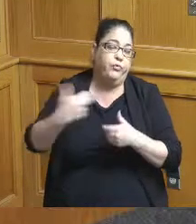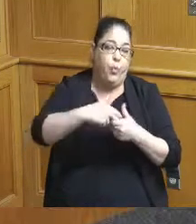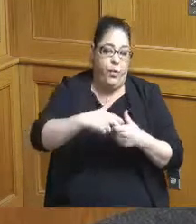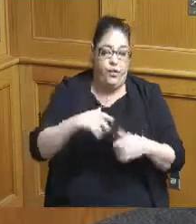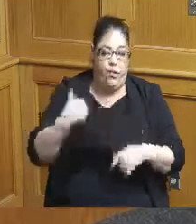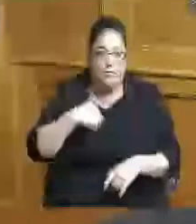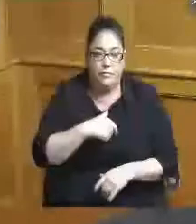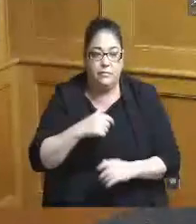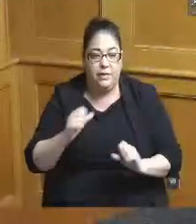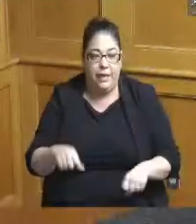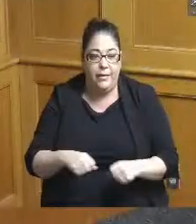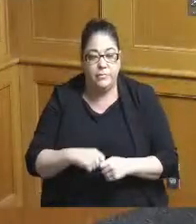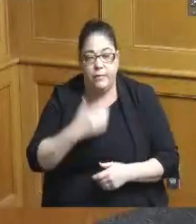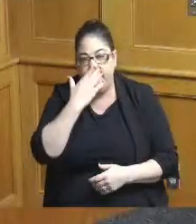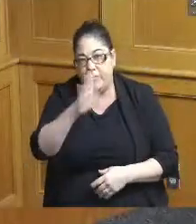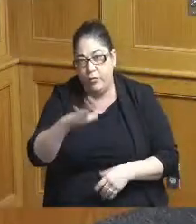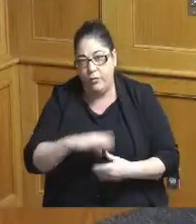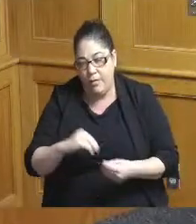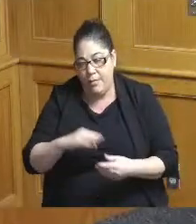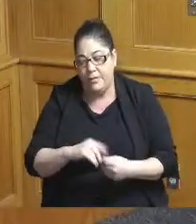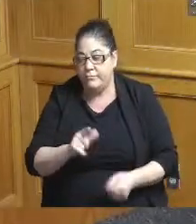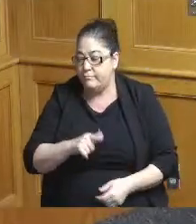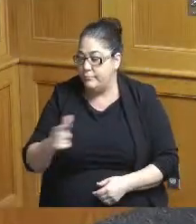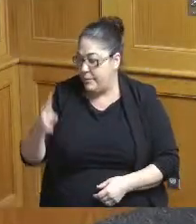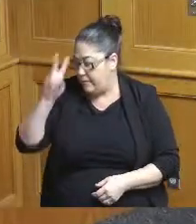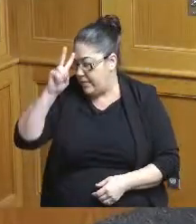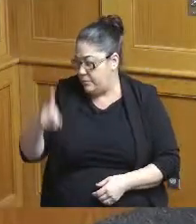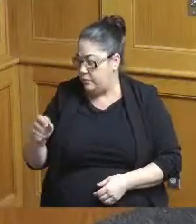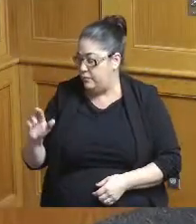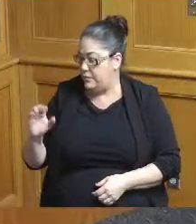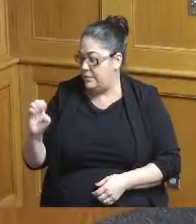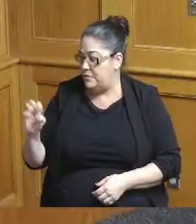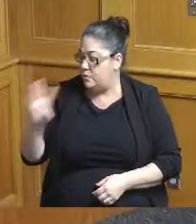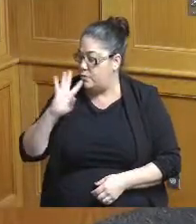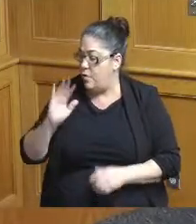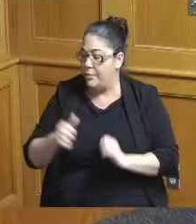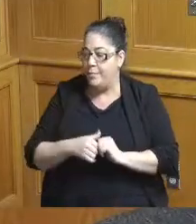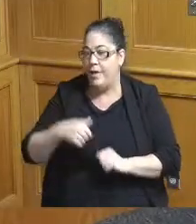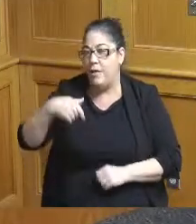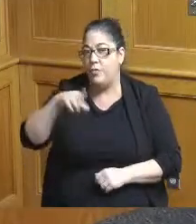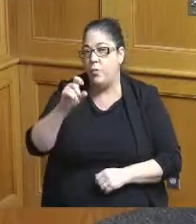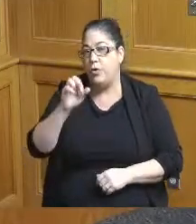was also Vice President Reece when you talked about quarters and knowing when we're going